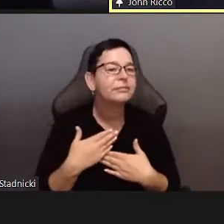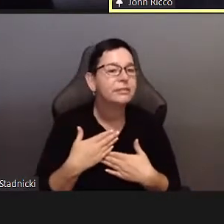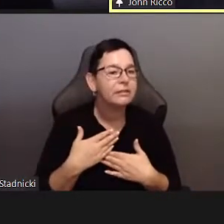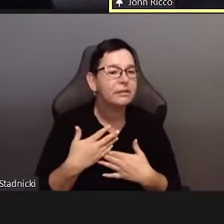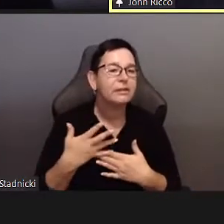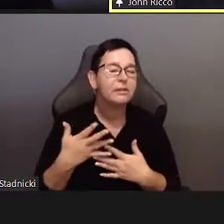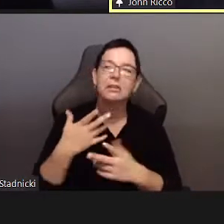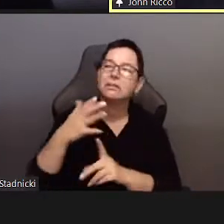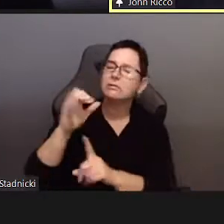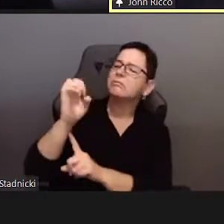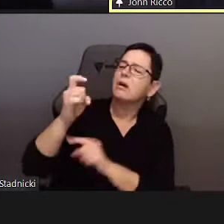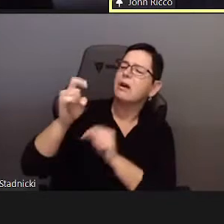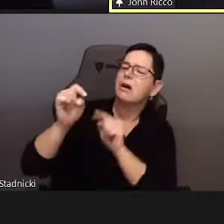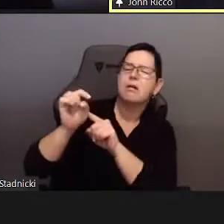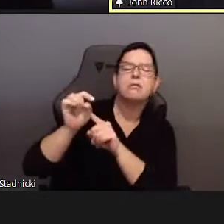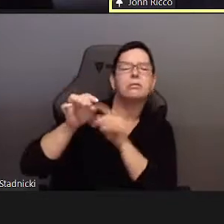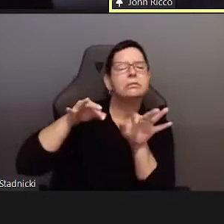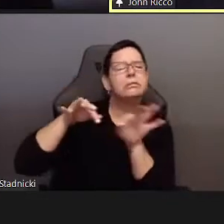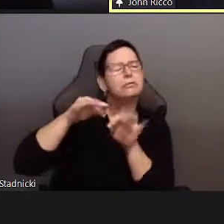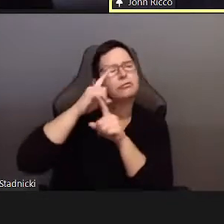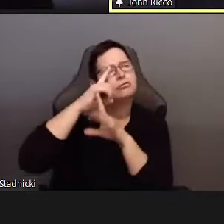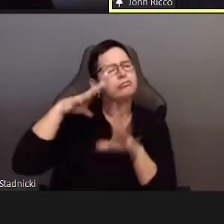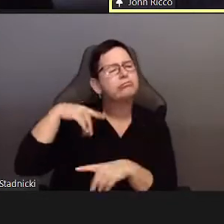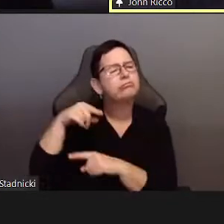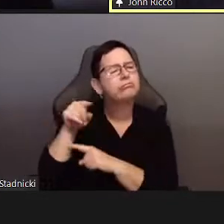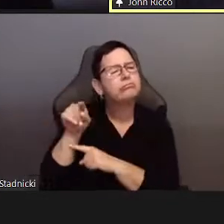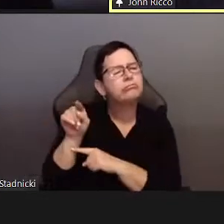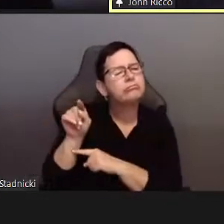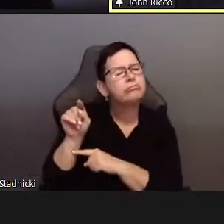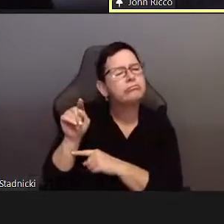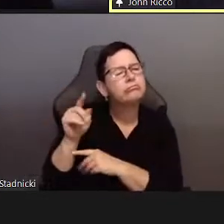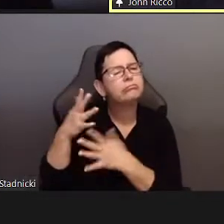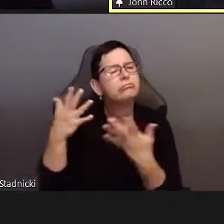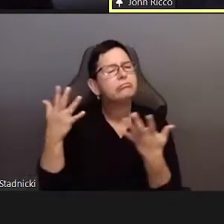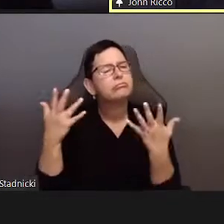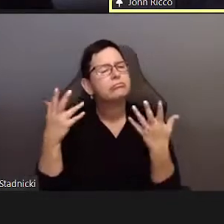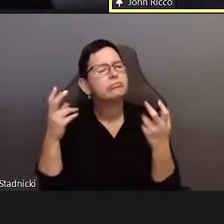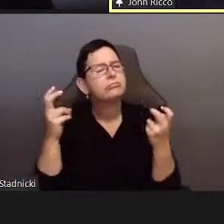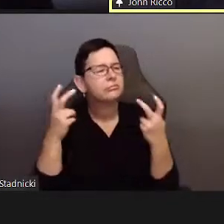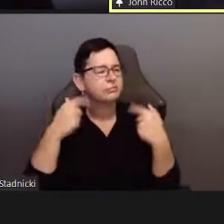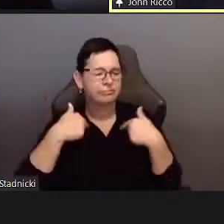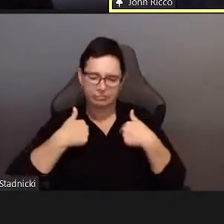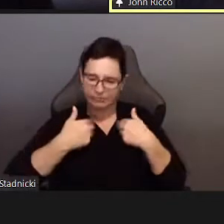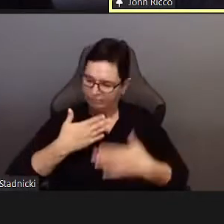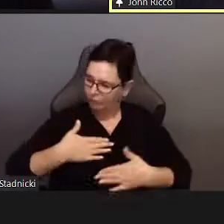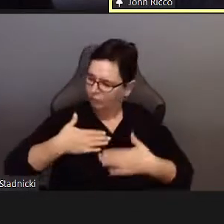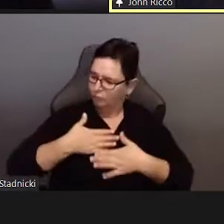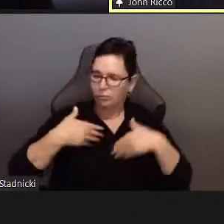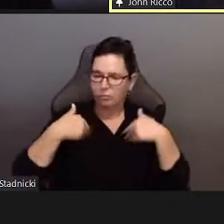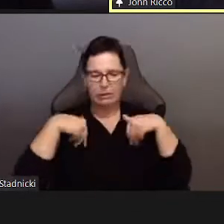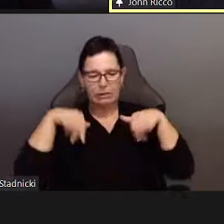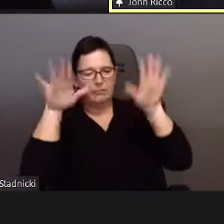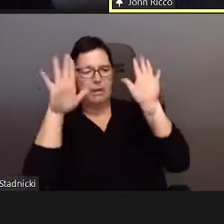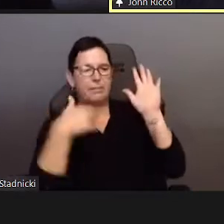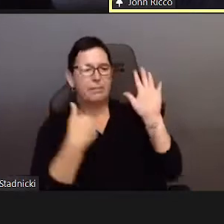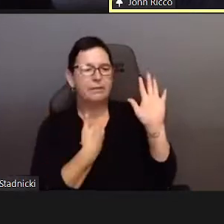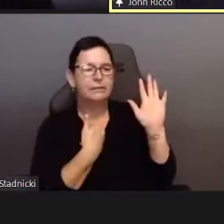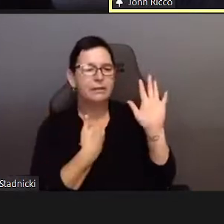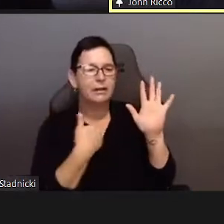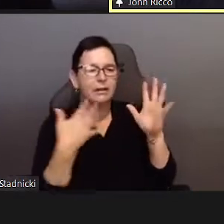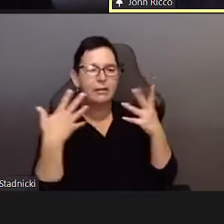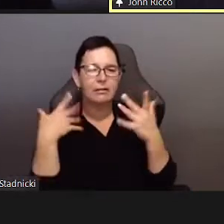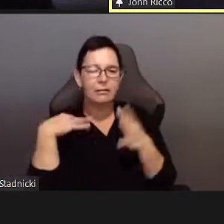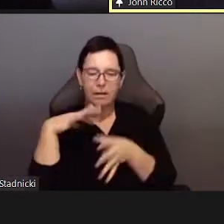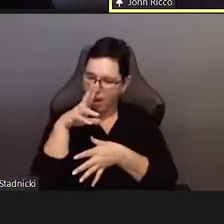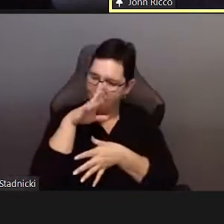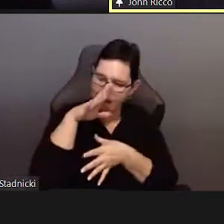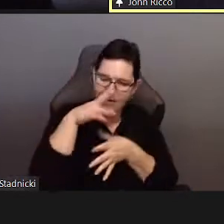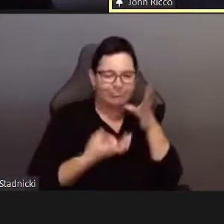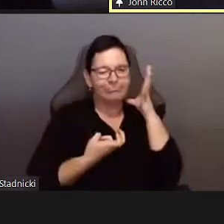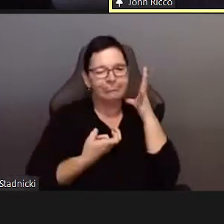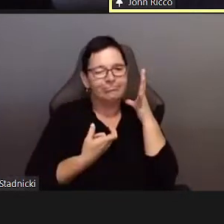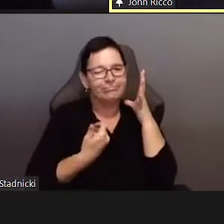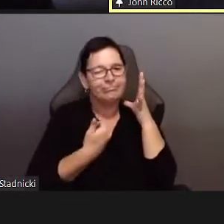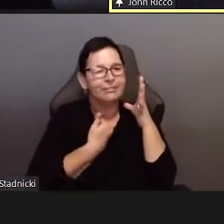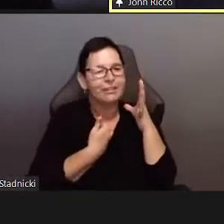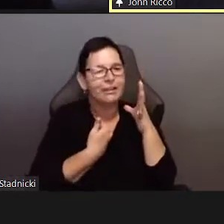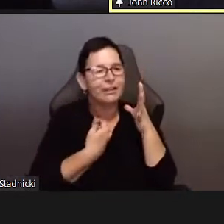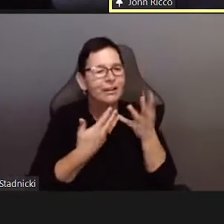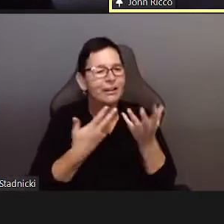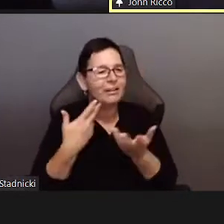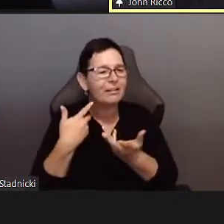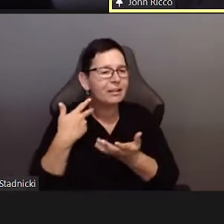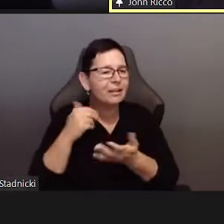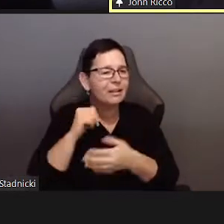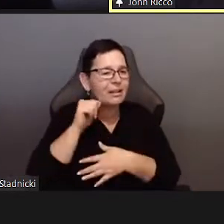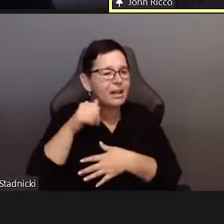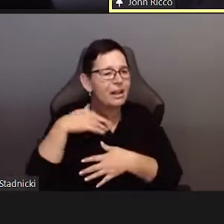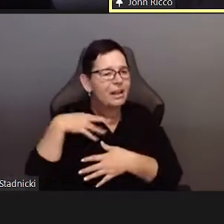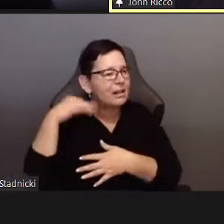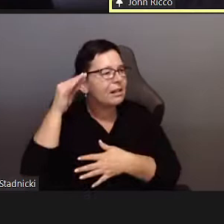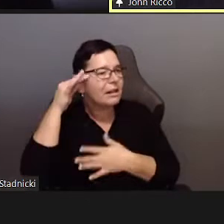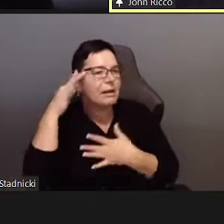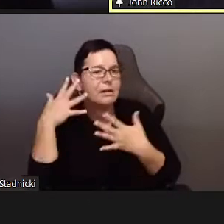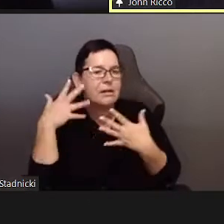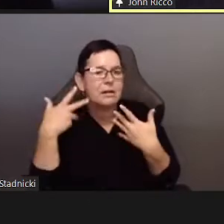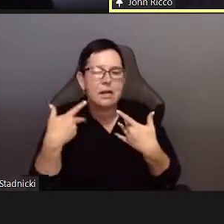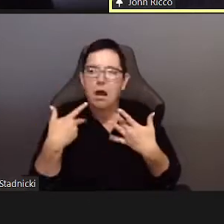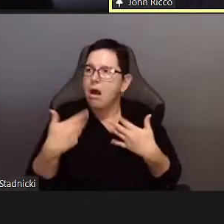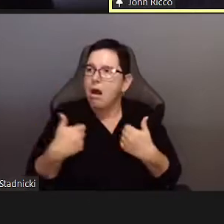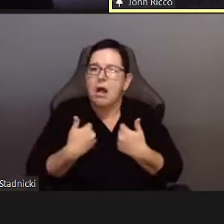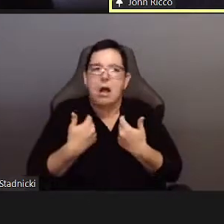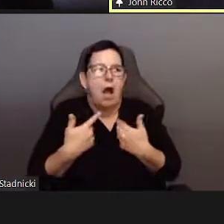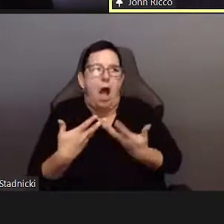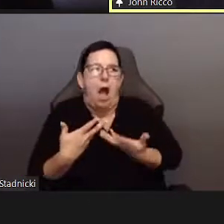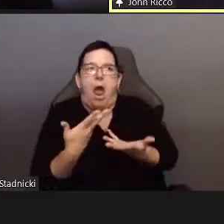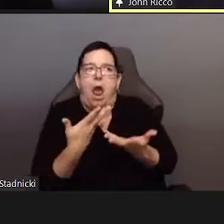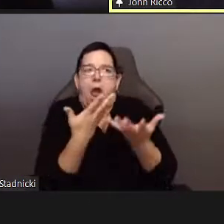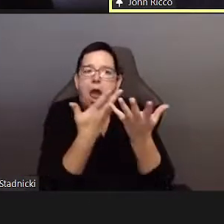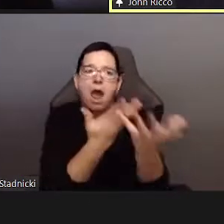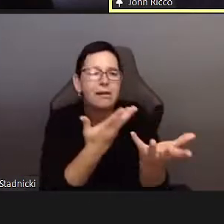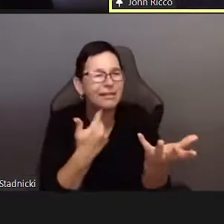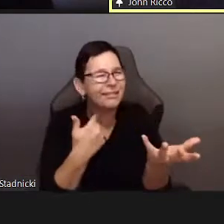Yeah. For me pleasure is there in my definition of sex,